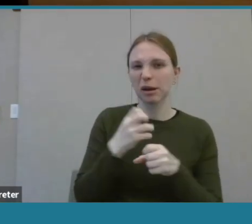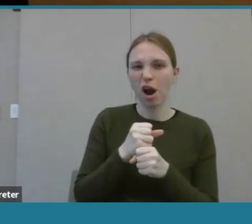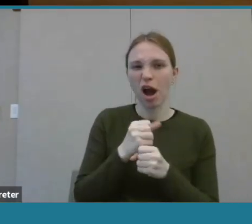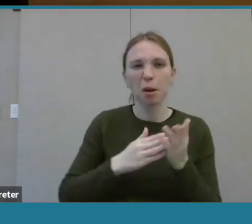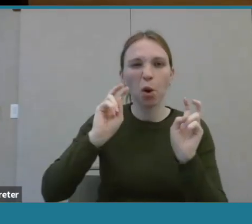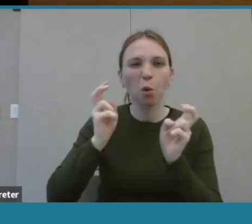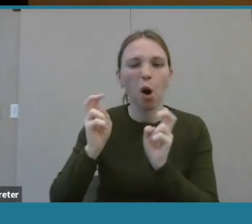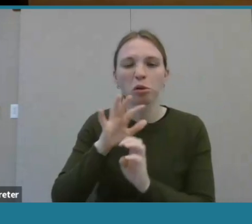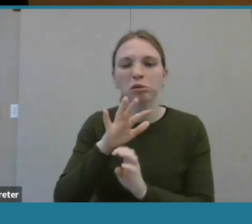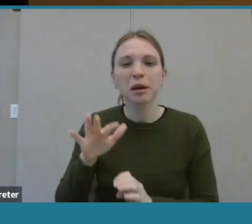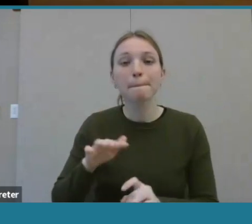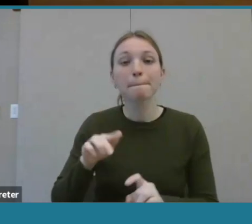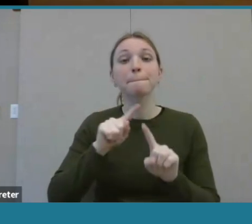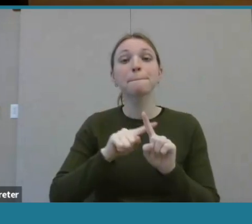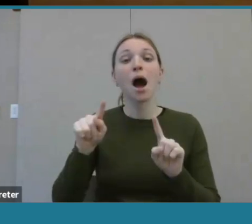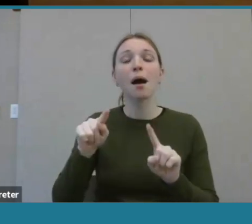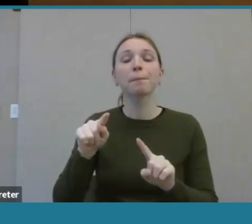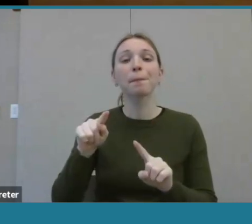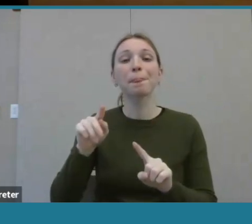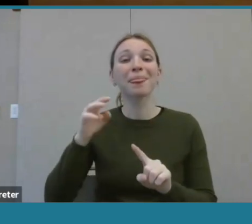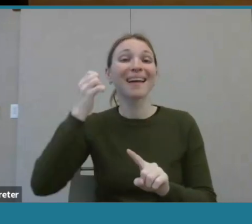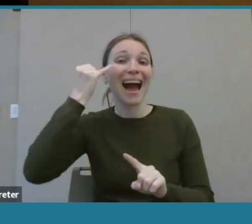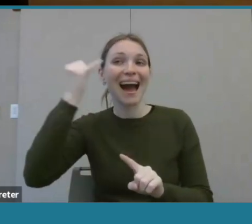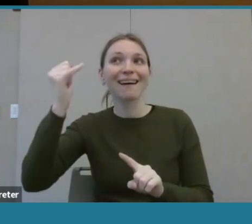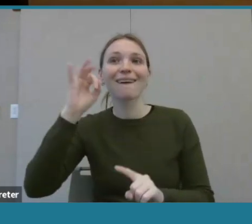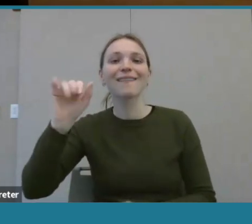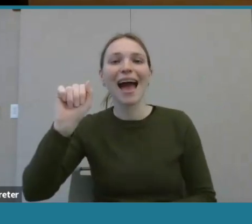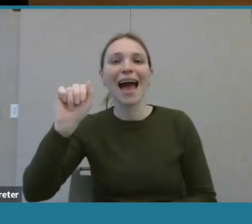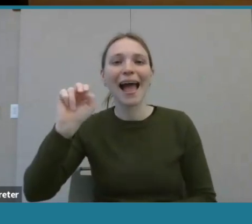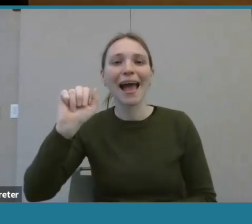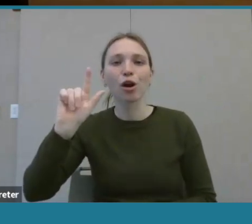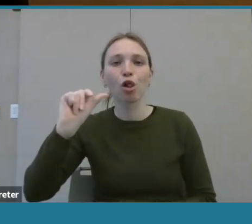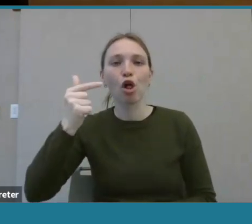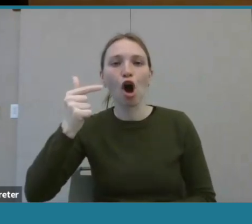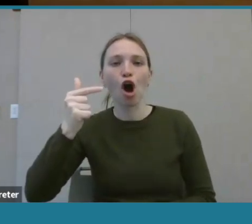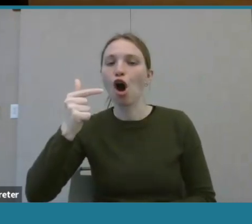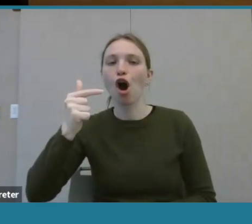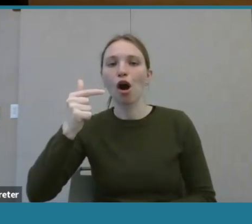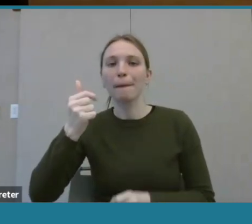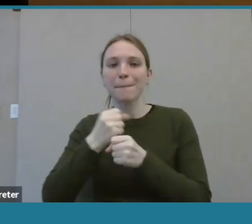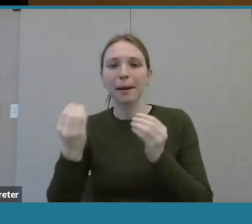Um, but the idea of going analog made a lot more sense rather than having a touchscreen and thinking about the barriers.